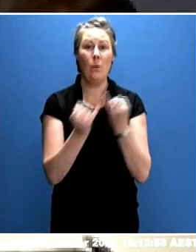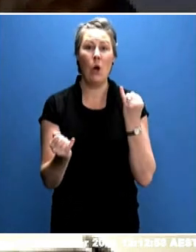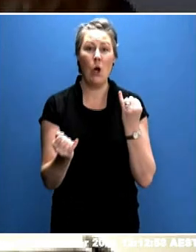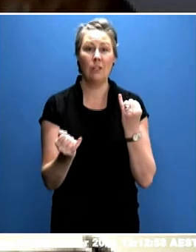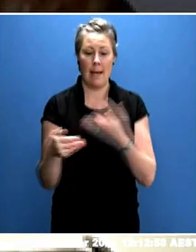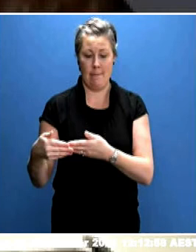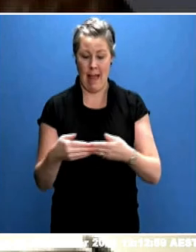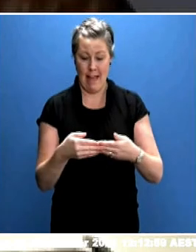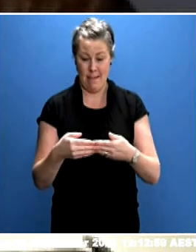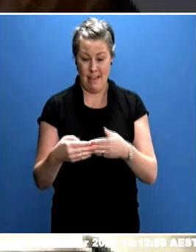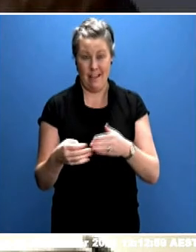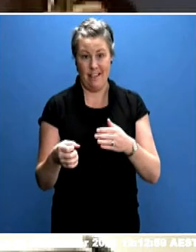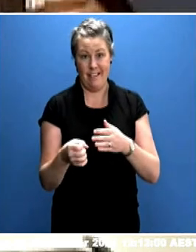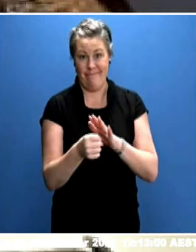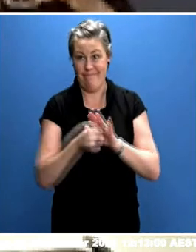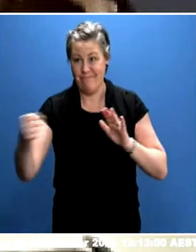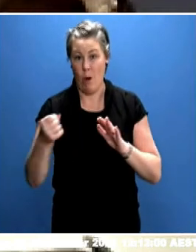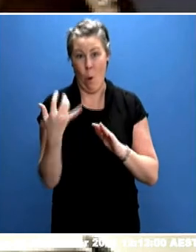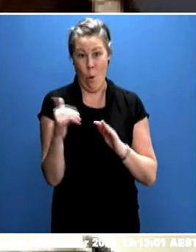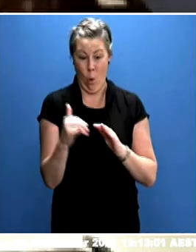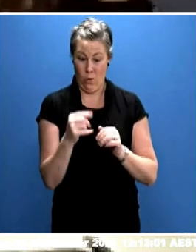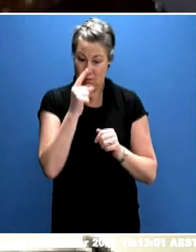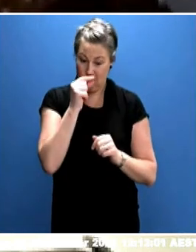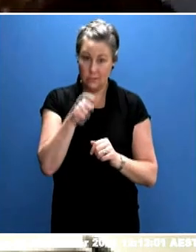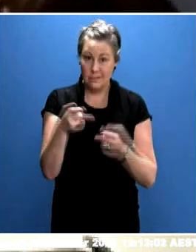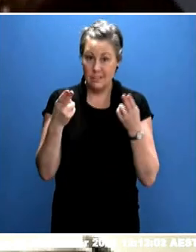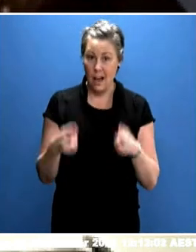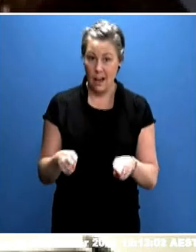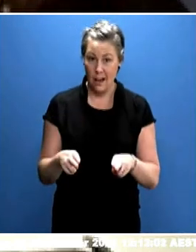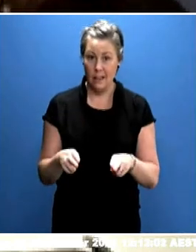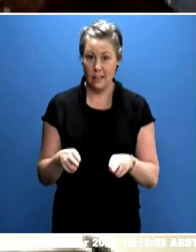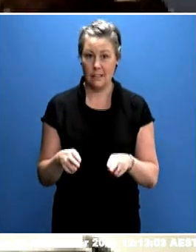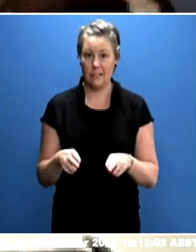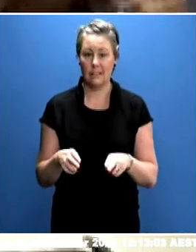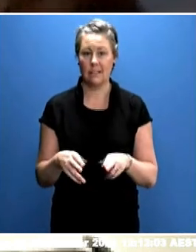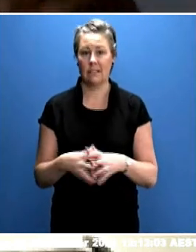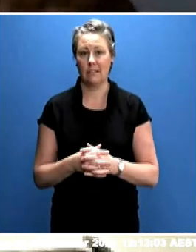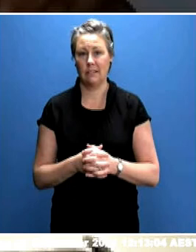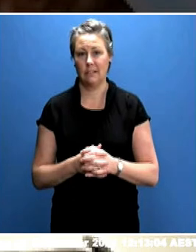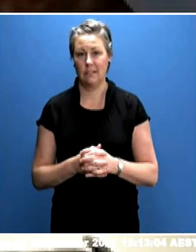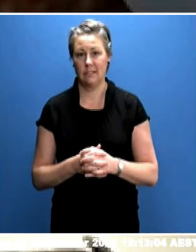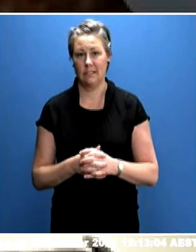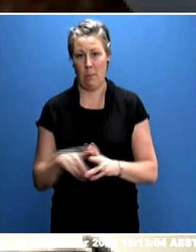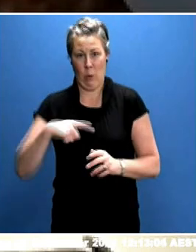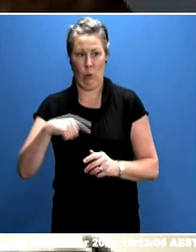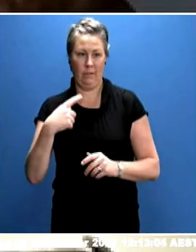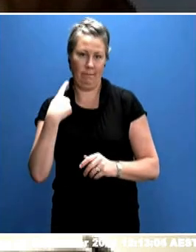somebody perhaps dying, and the risk of self-harm or suicide on the part of the client.